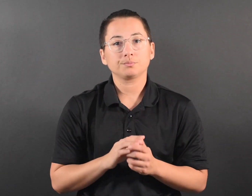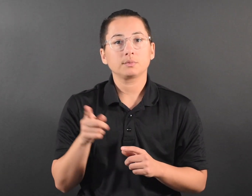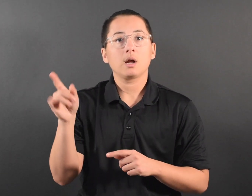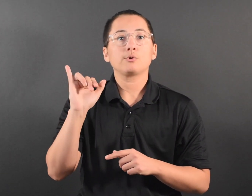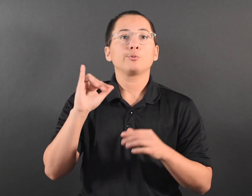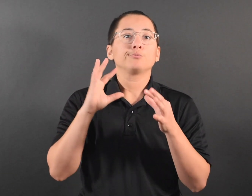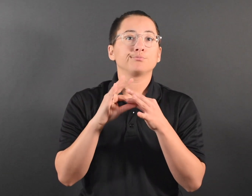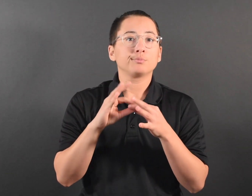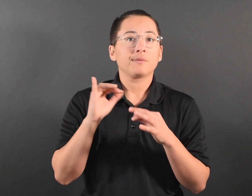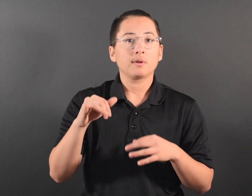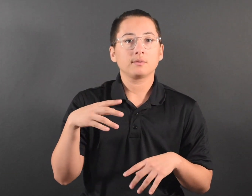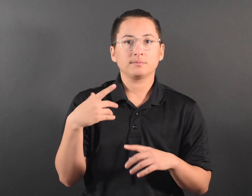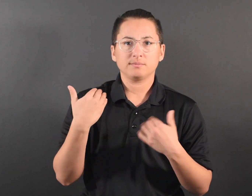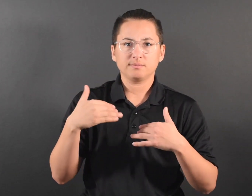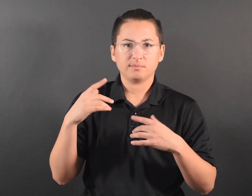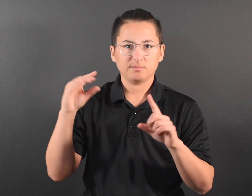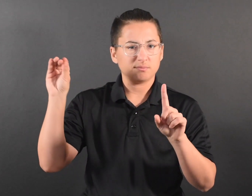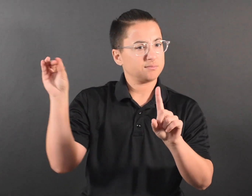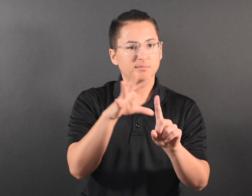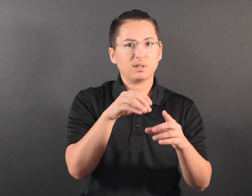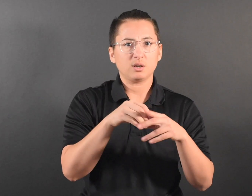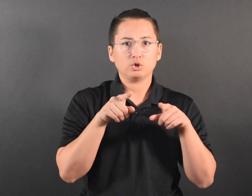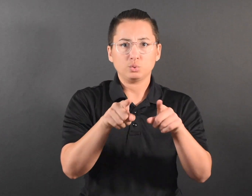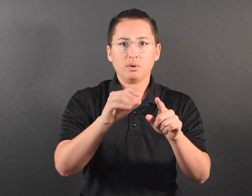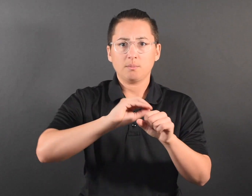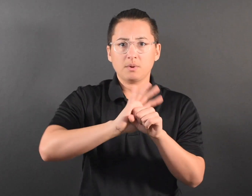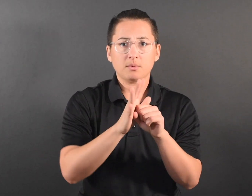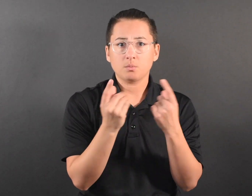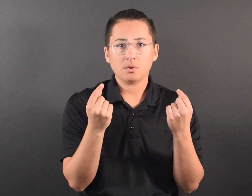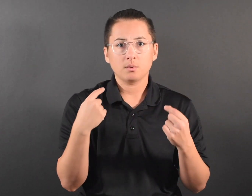Koranne, M.D., president and chief executive officer of Minnesota Hospital Association. “As was